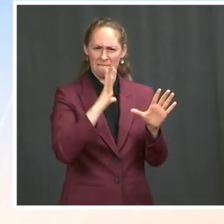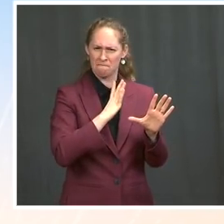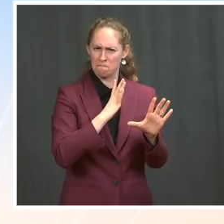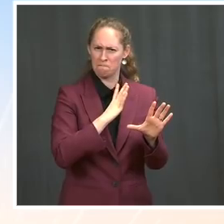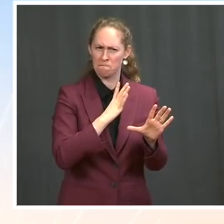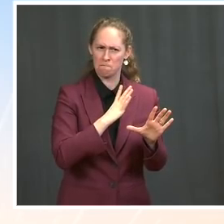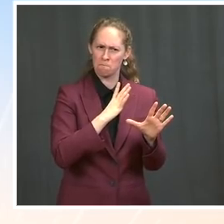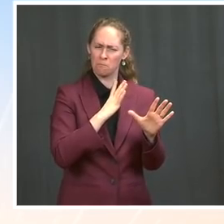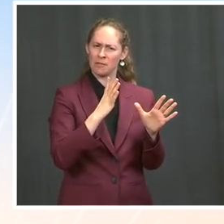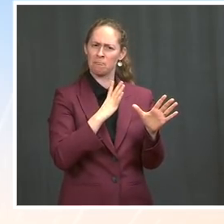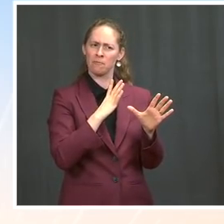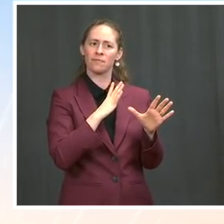to his proposal.